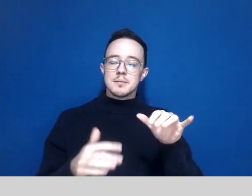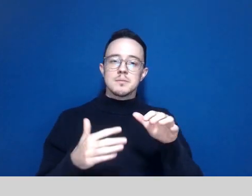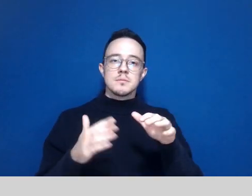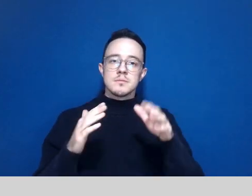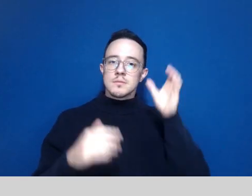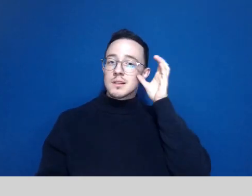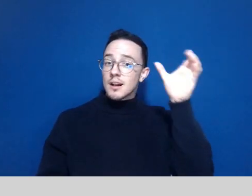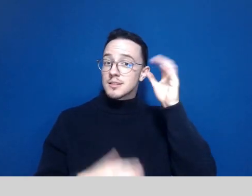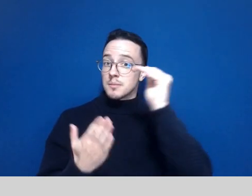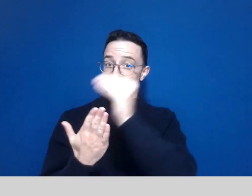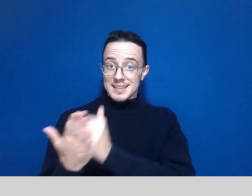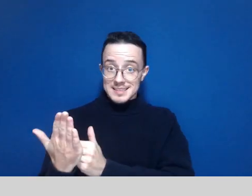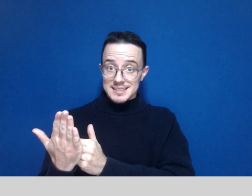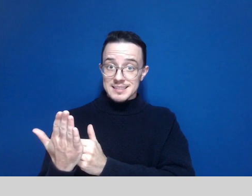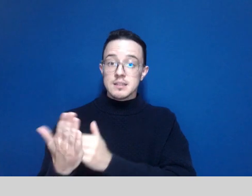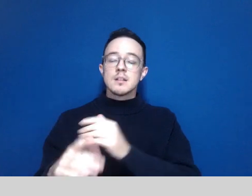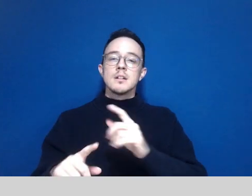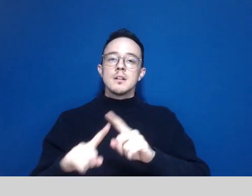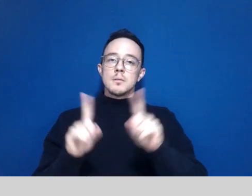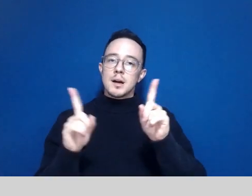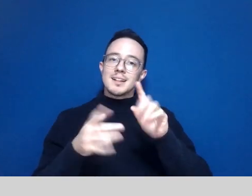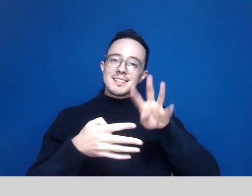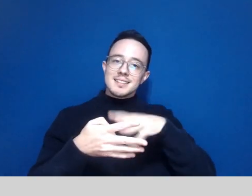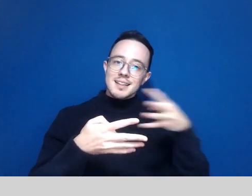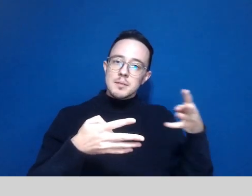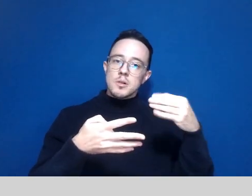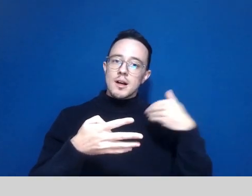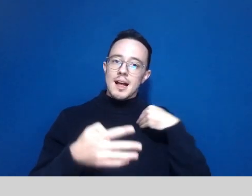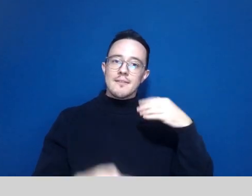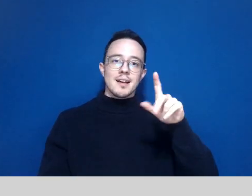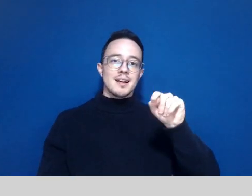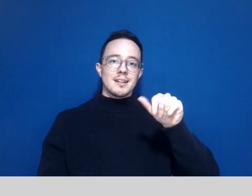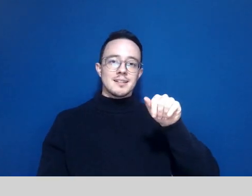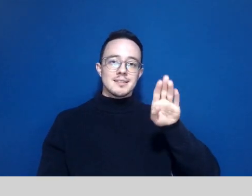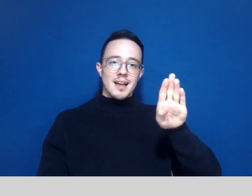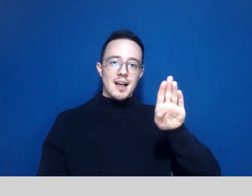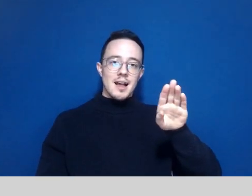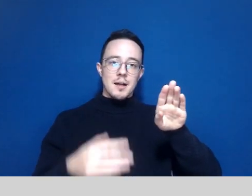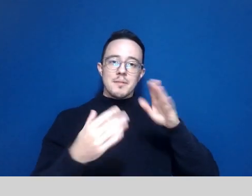A vocabulary table is the same as a transcript, as a vocabulary list,